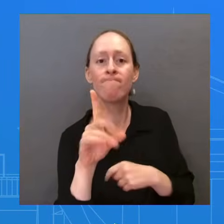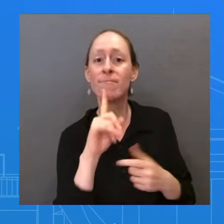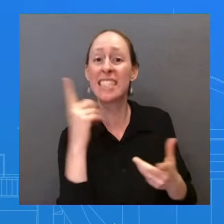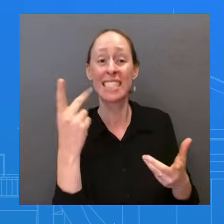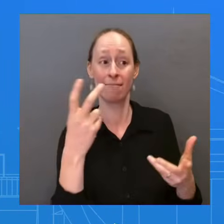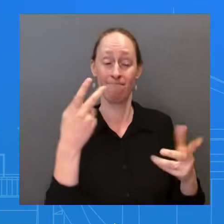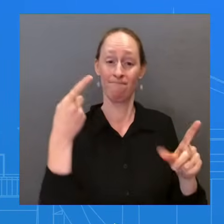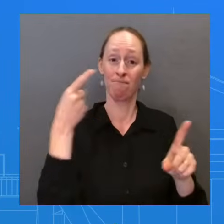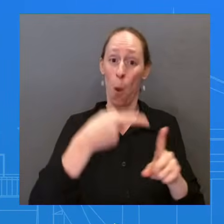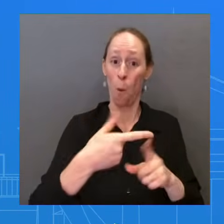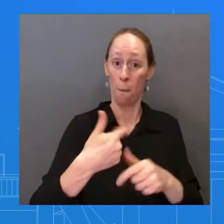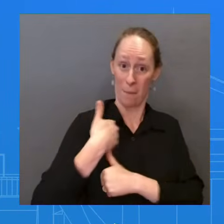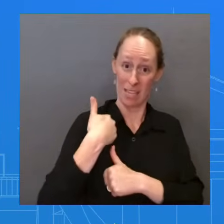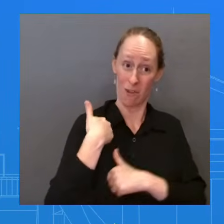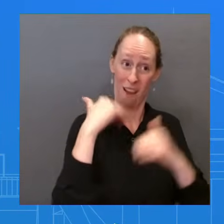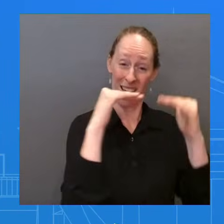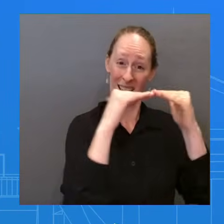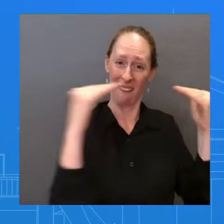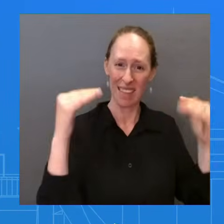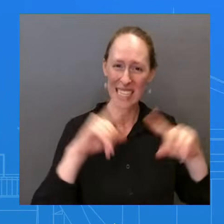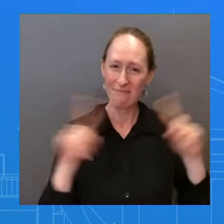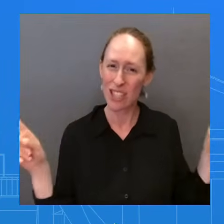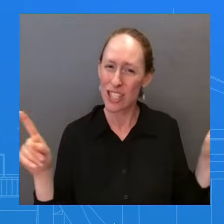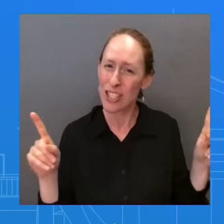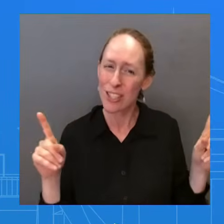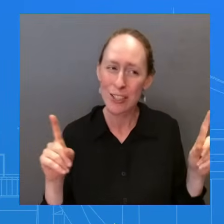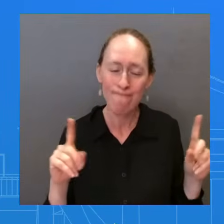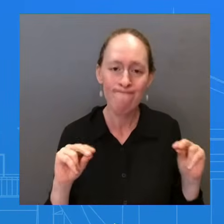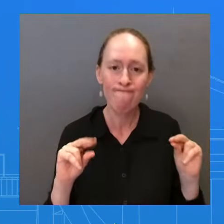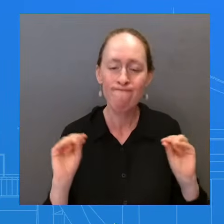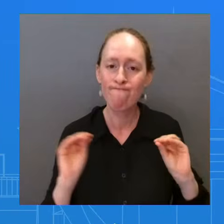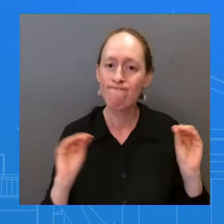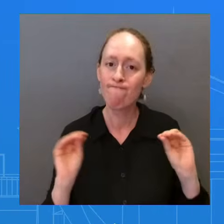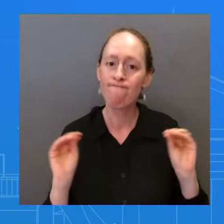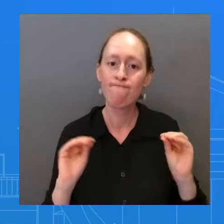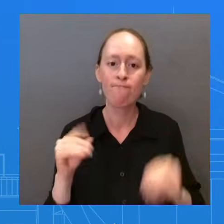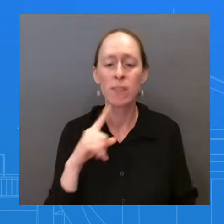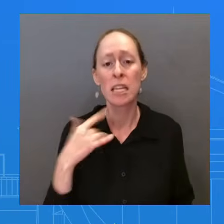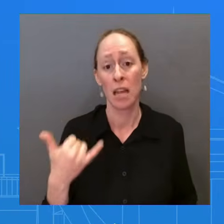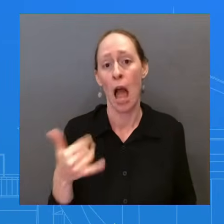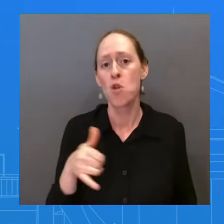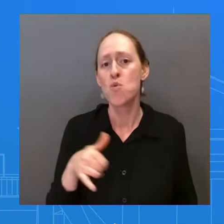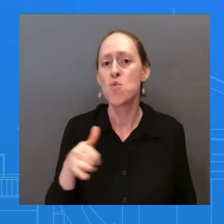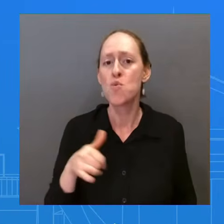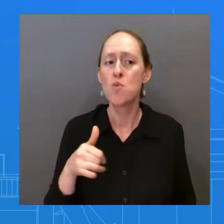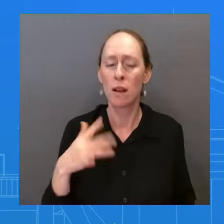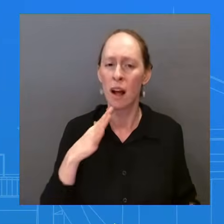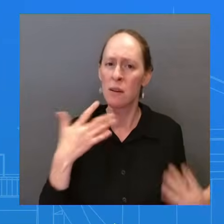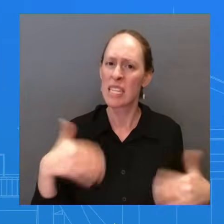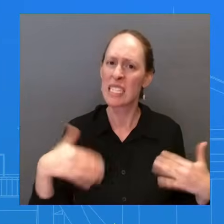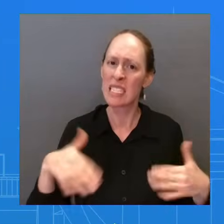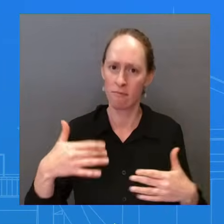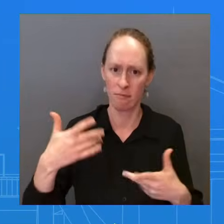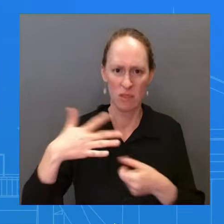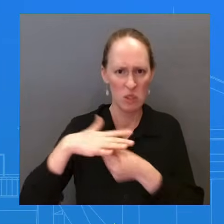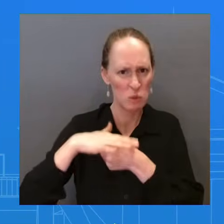especially when tensions are so high, and the risk of miscalculations are also high. The Press: If I could just ask one on Ukraine.